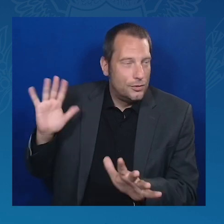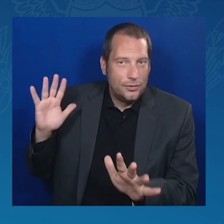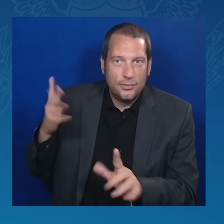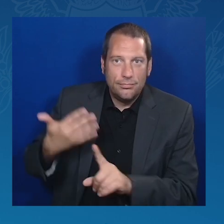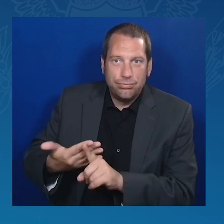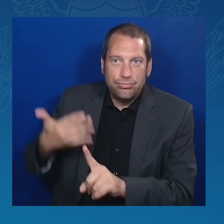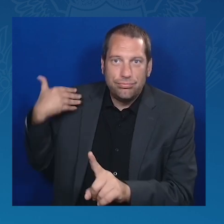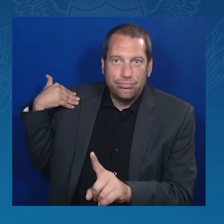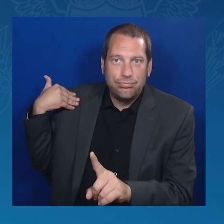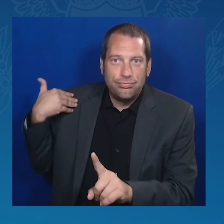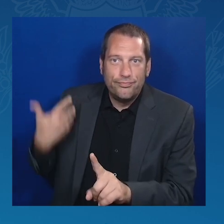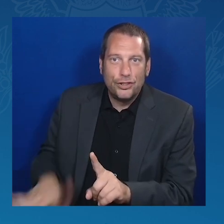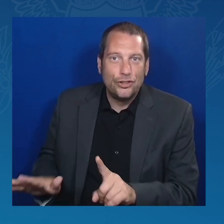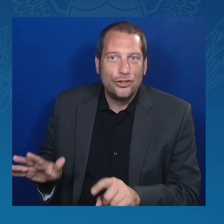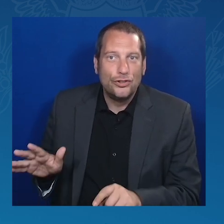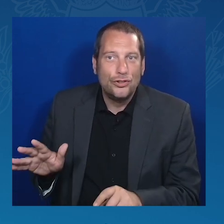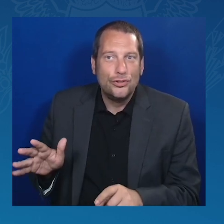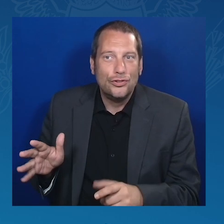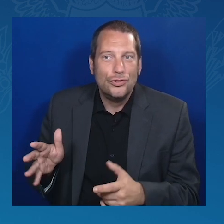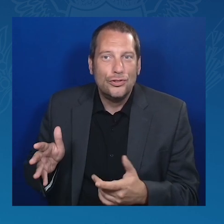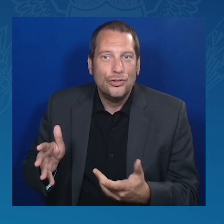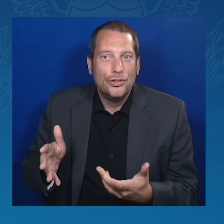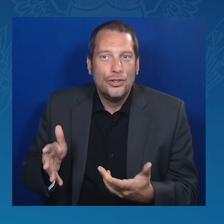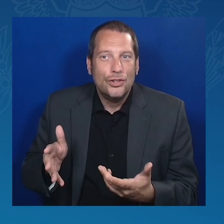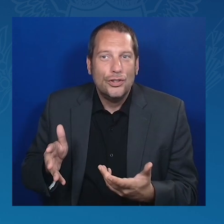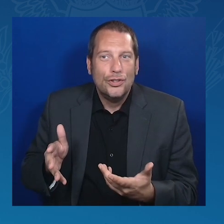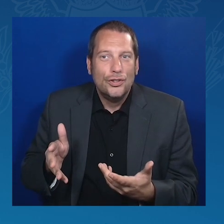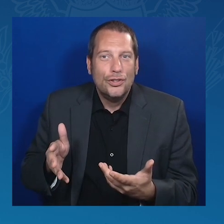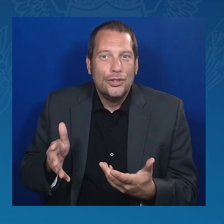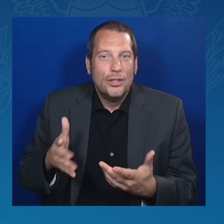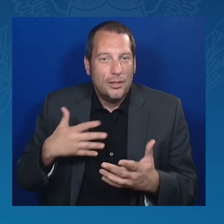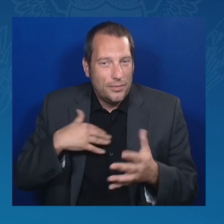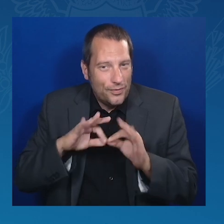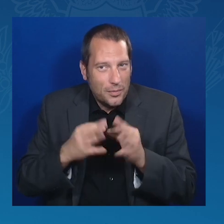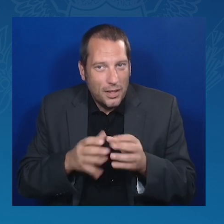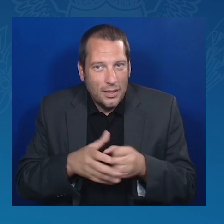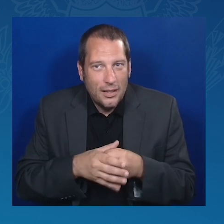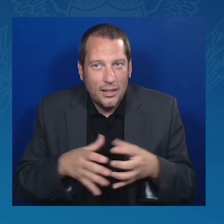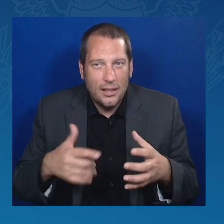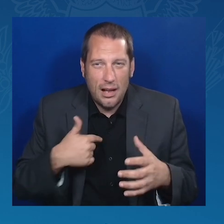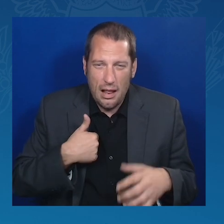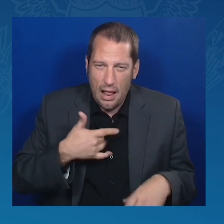speaking to a woman about this fight. So let's get right into us -- to this.